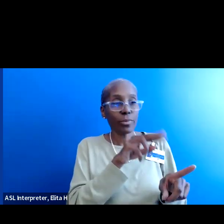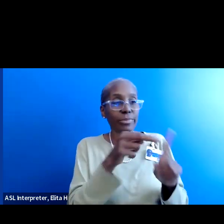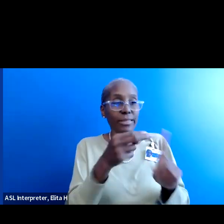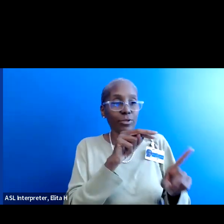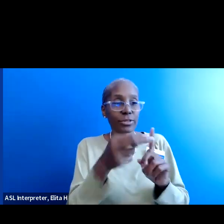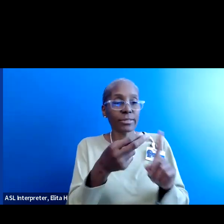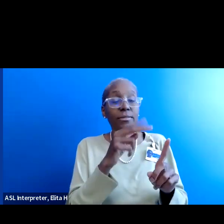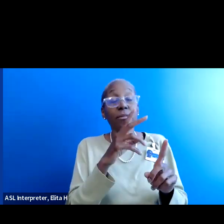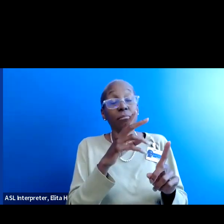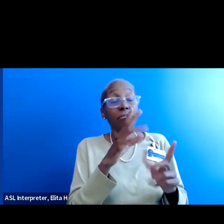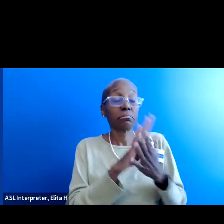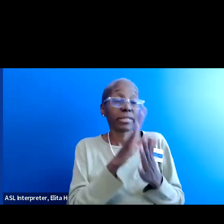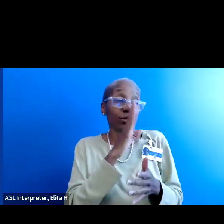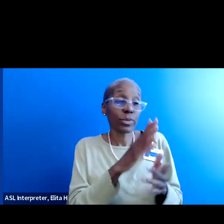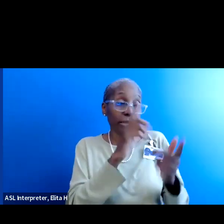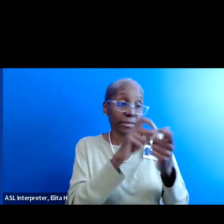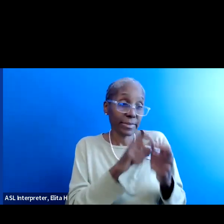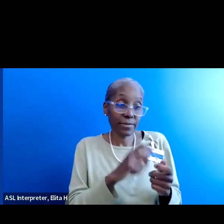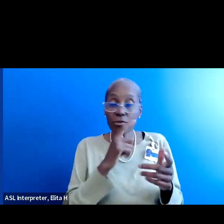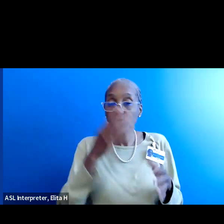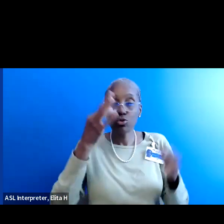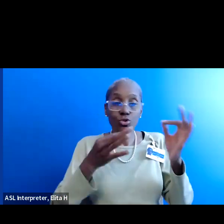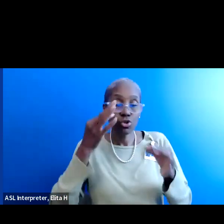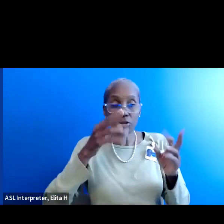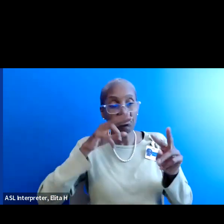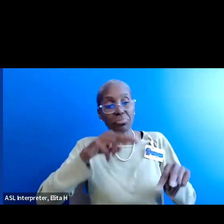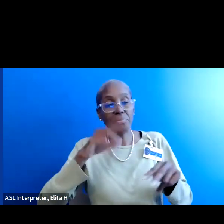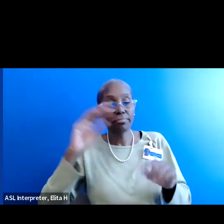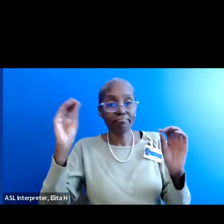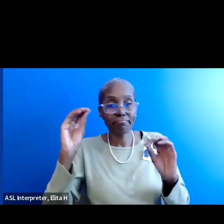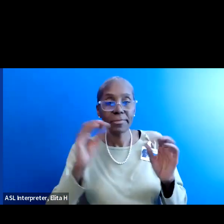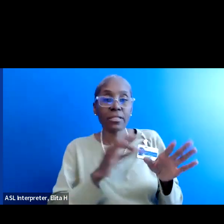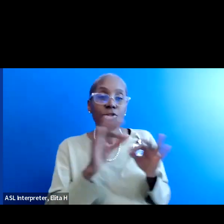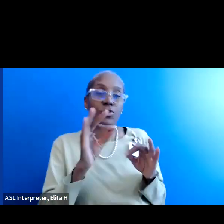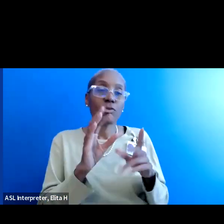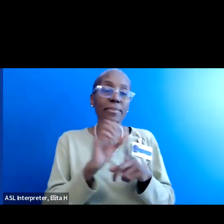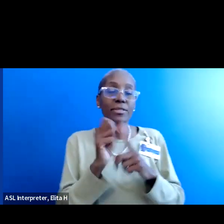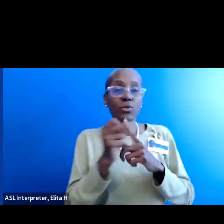Be direct, specific, and non-judgmental. So again, describe the situation without sharing your